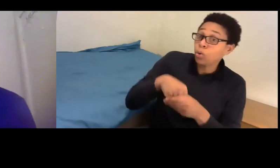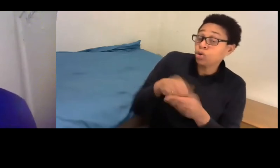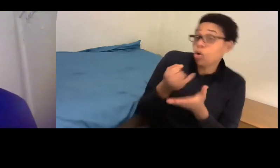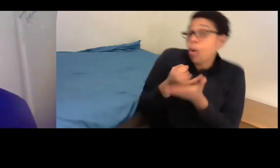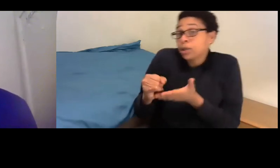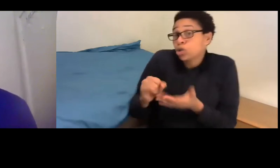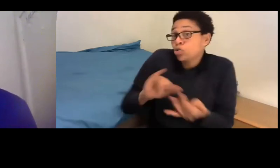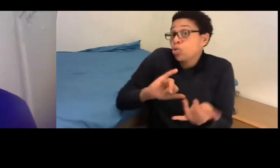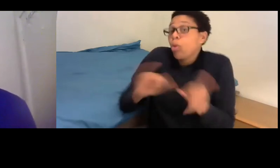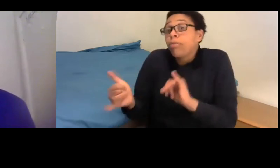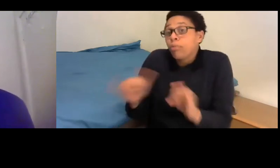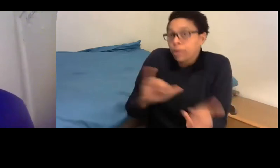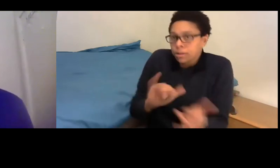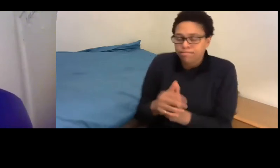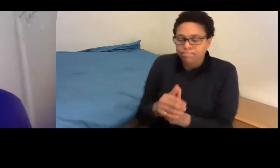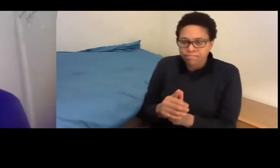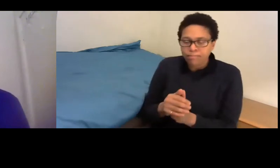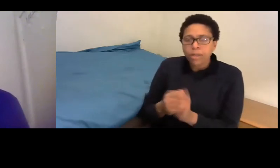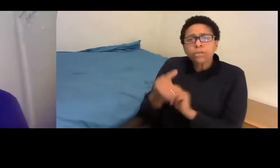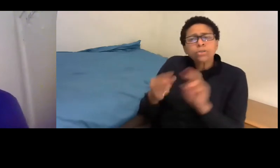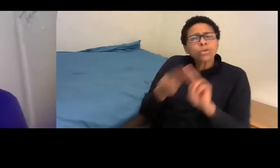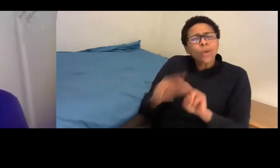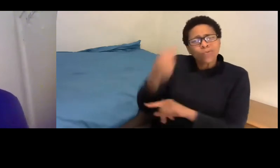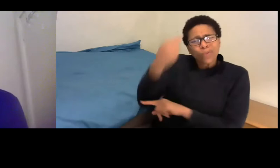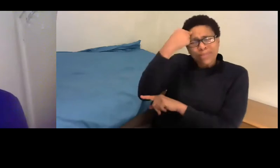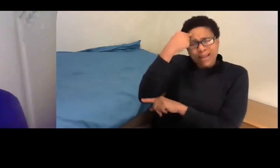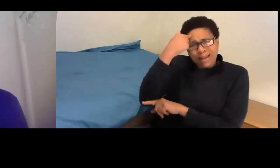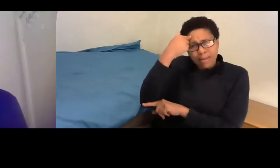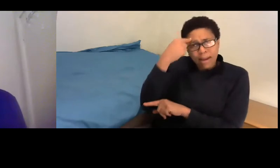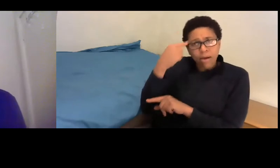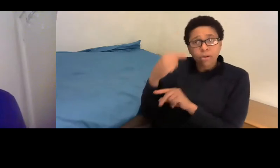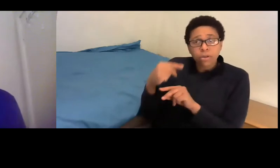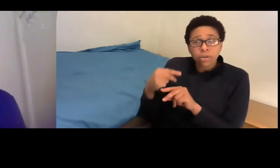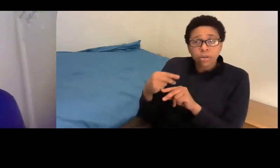at how a traditional Islamic jurisprudence developed around